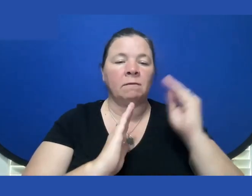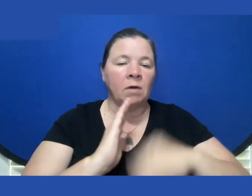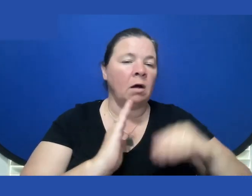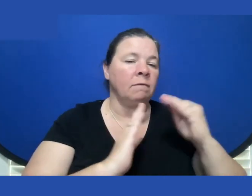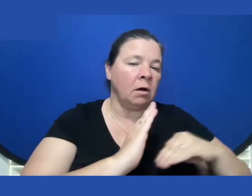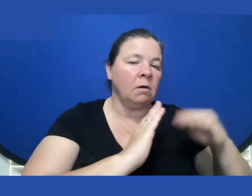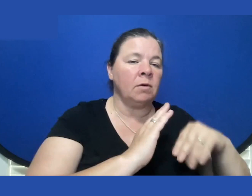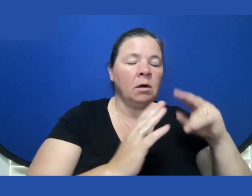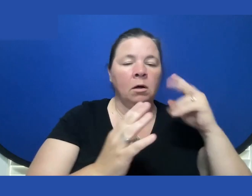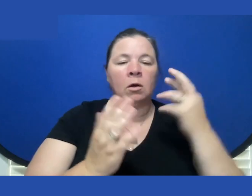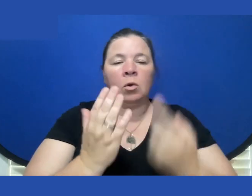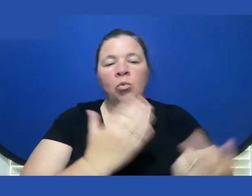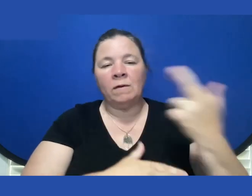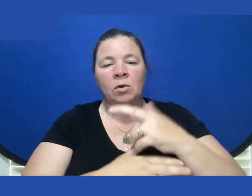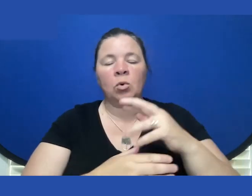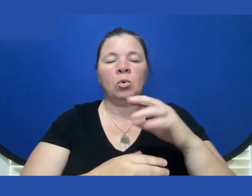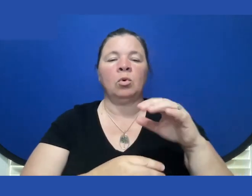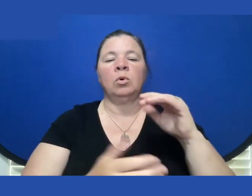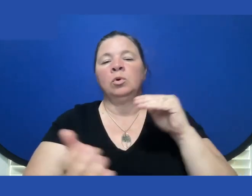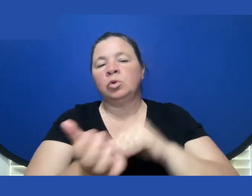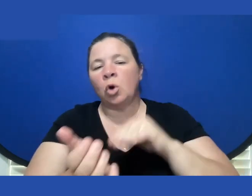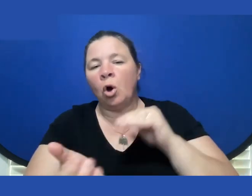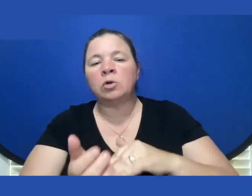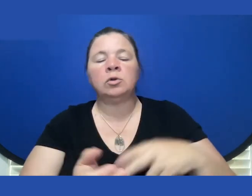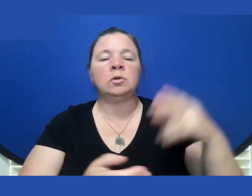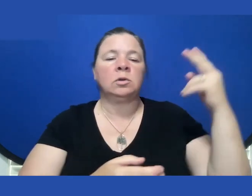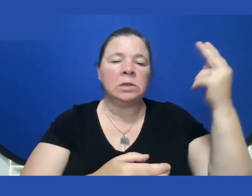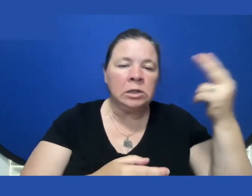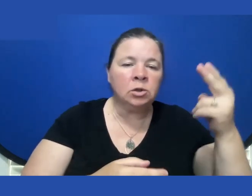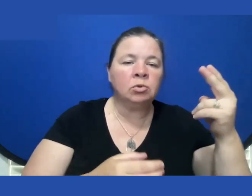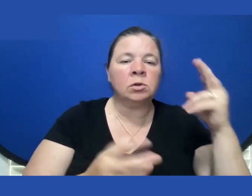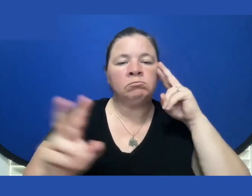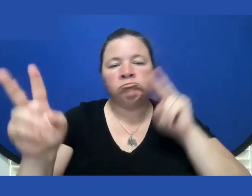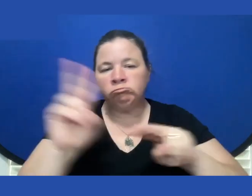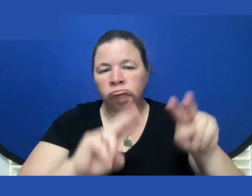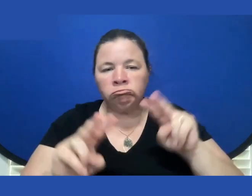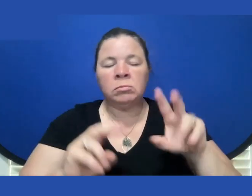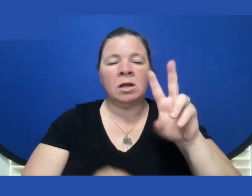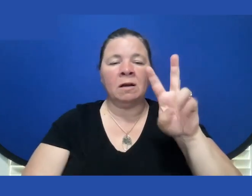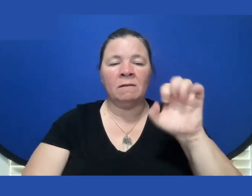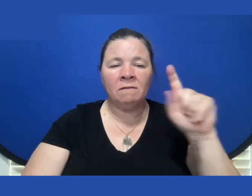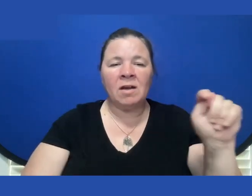there's clinicians looking at medical histories, and then Veterans Affairs is involved.